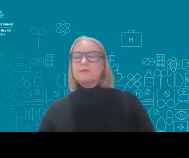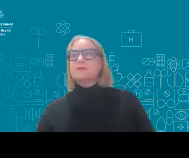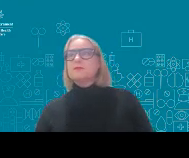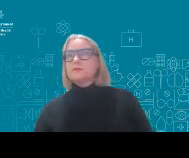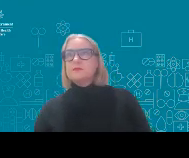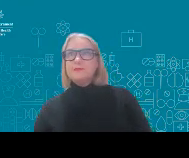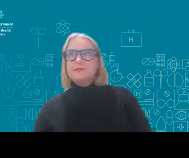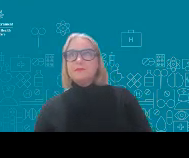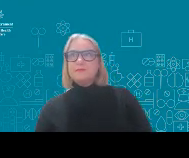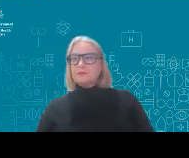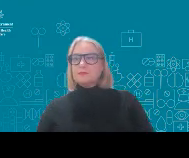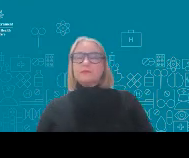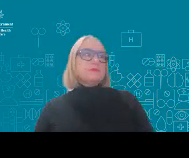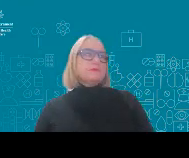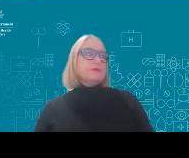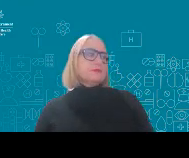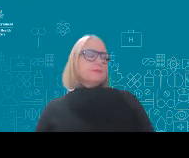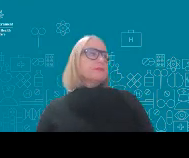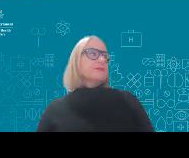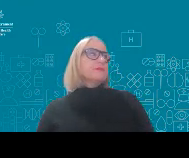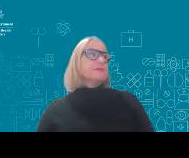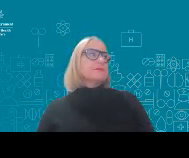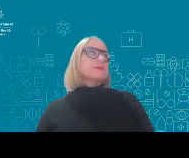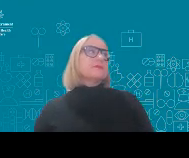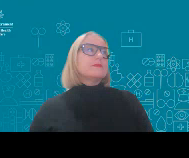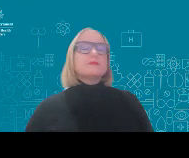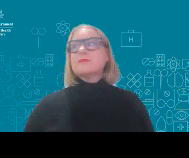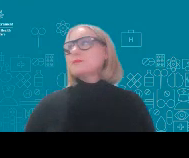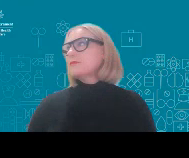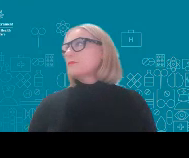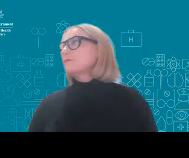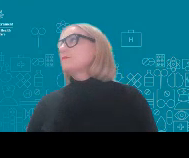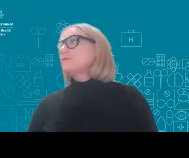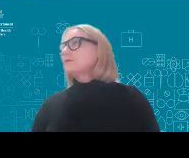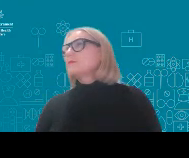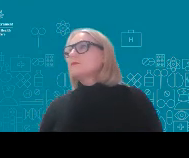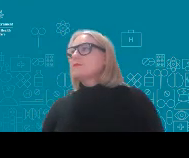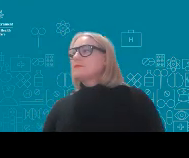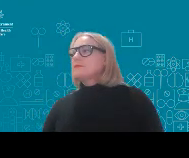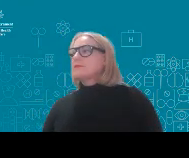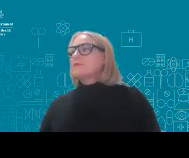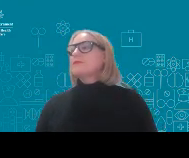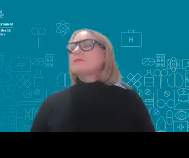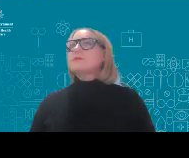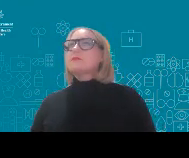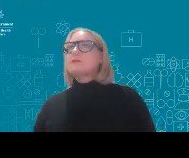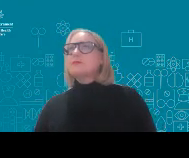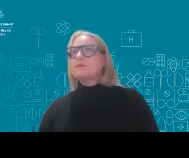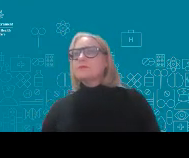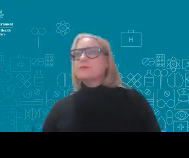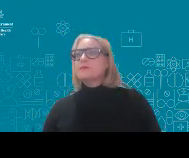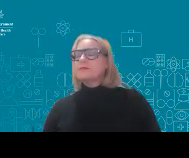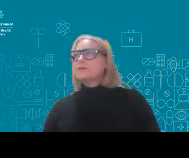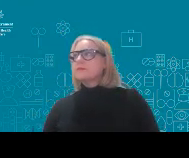that you can gain additional information regarding reform and some additional guidance and resources to help you with this.